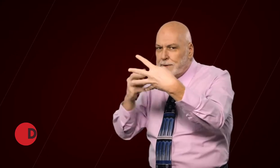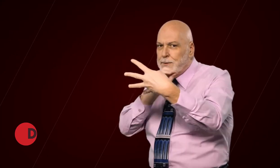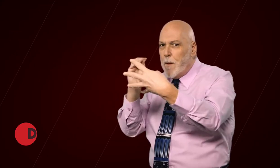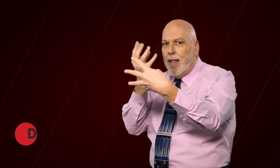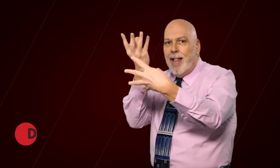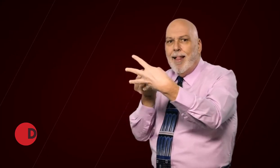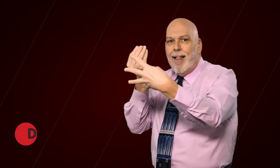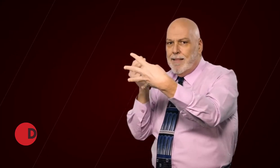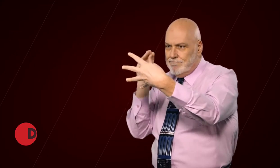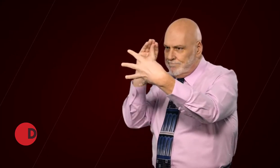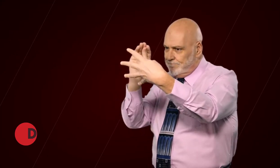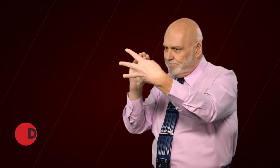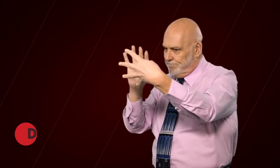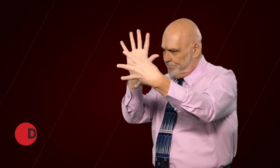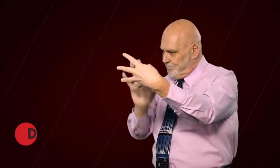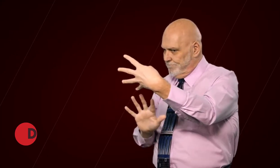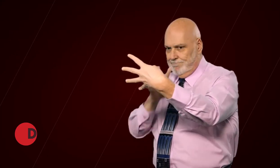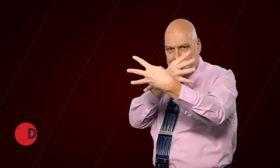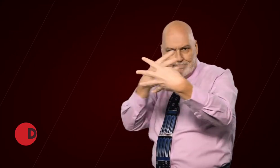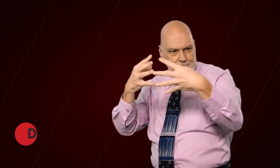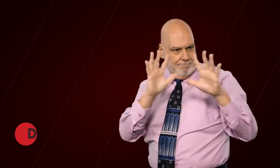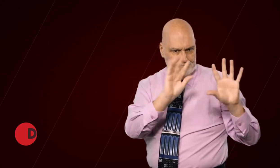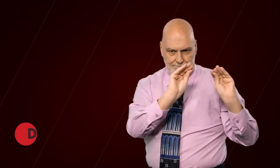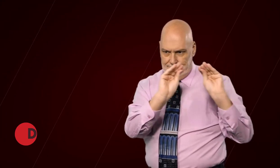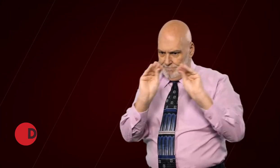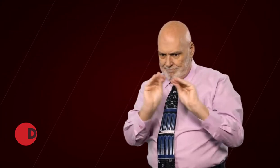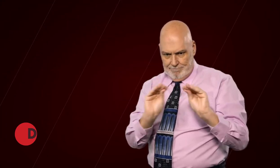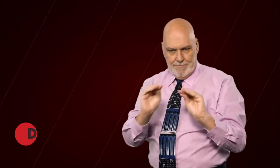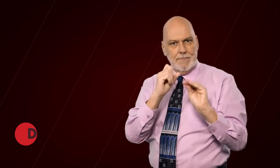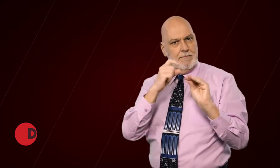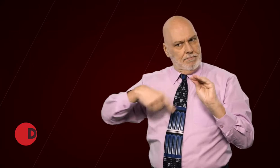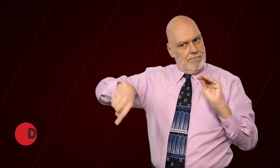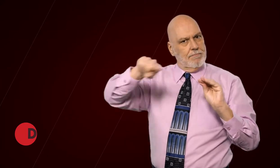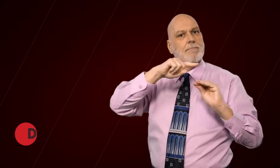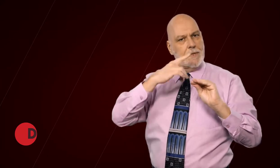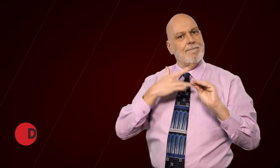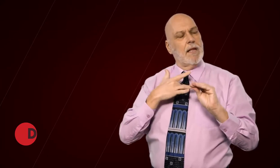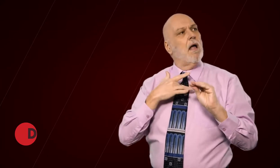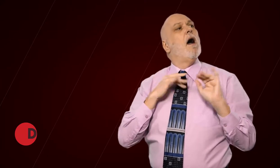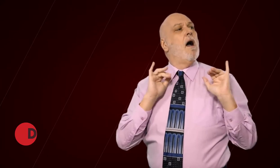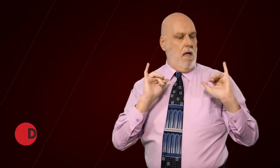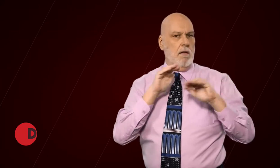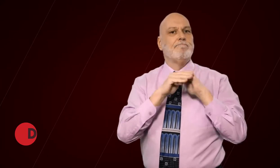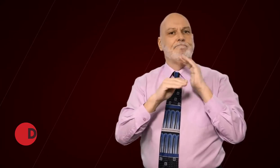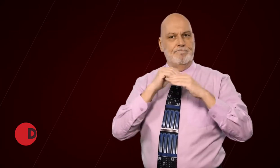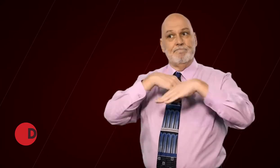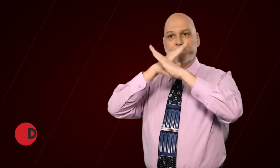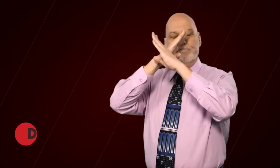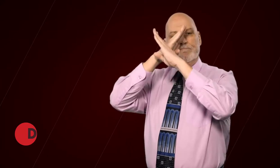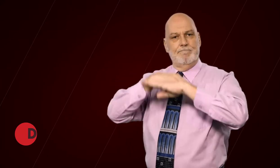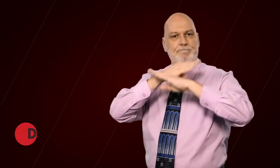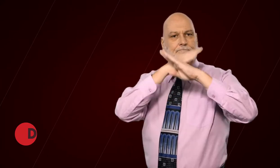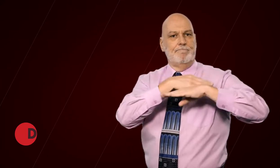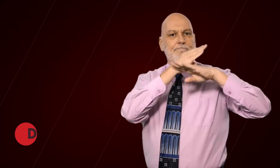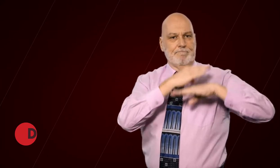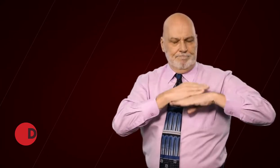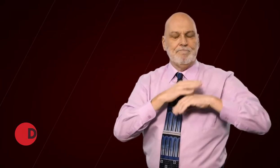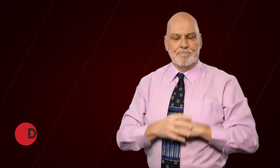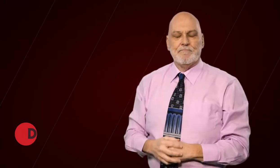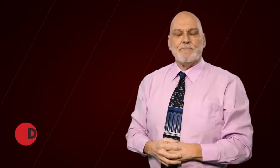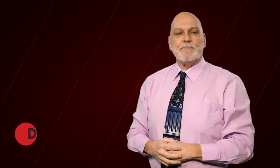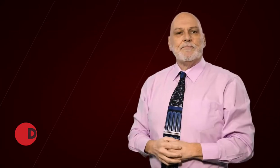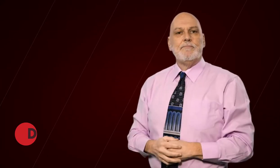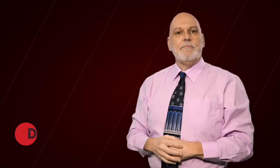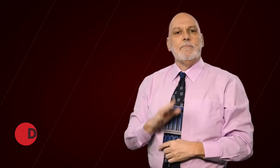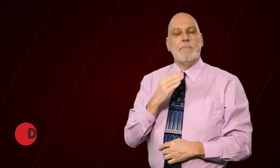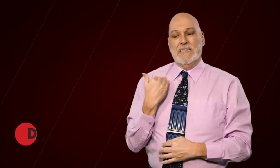and priority areas that need to be addressed?